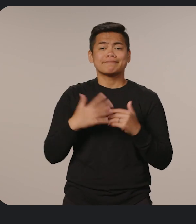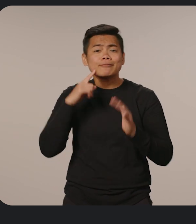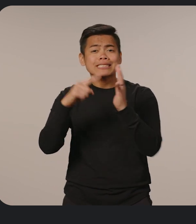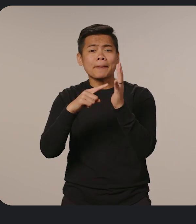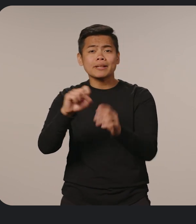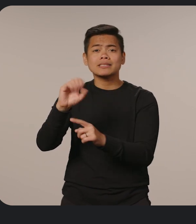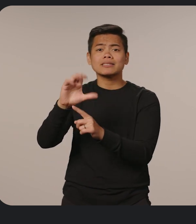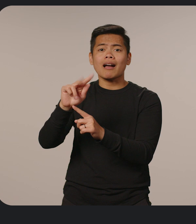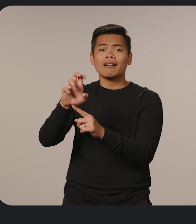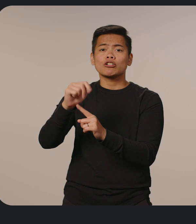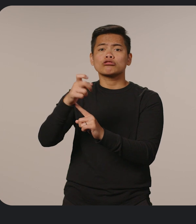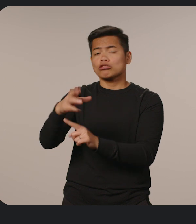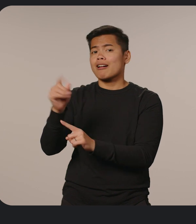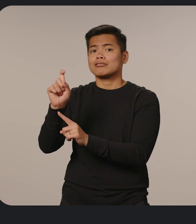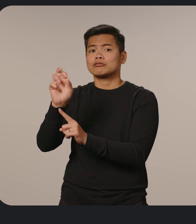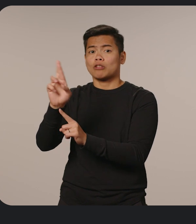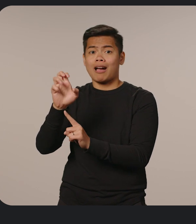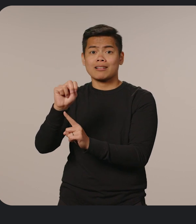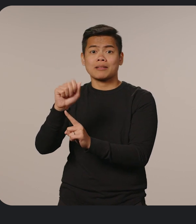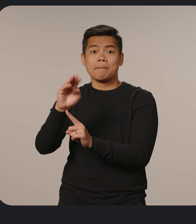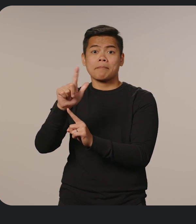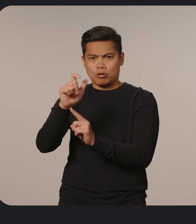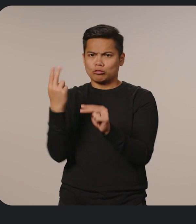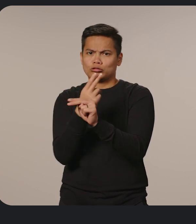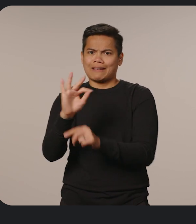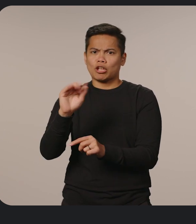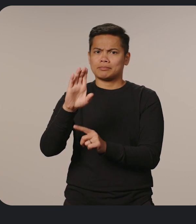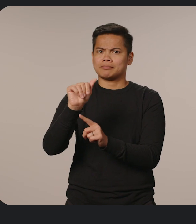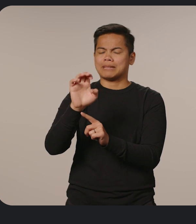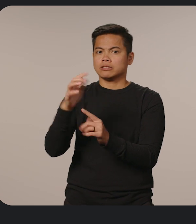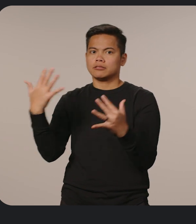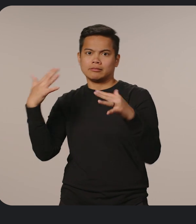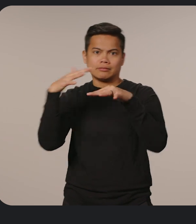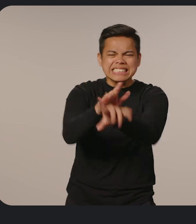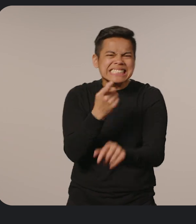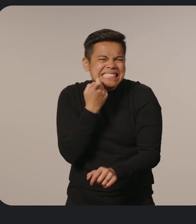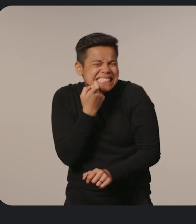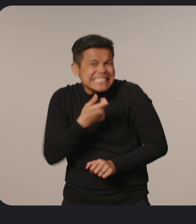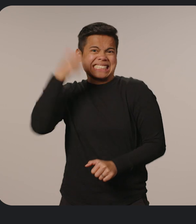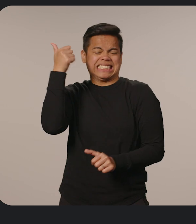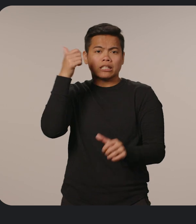scavenger and XR Ensemble are using Firebase along with the latest